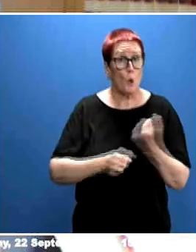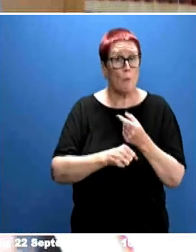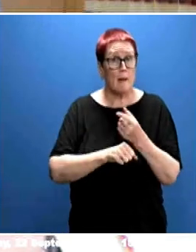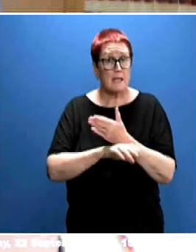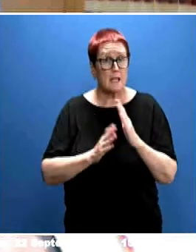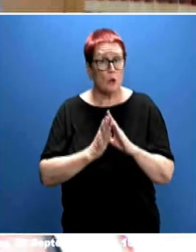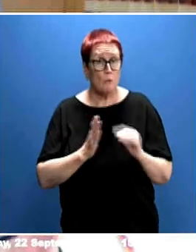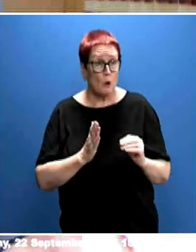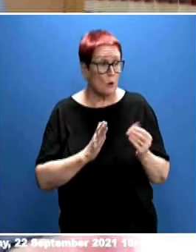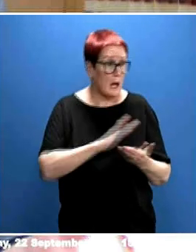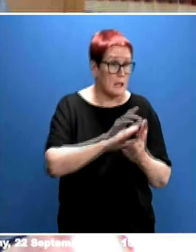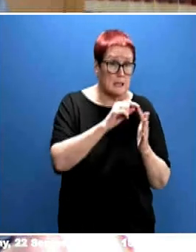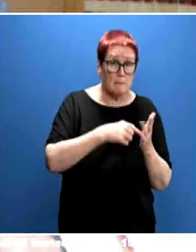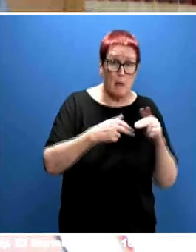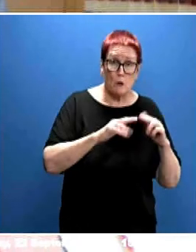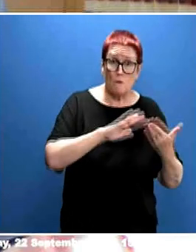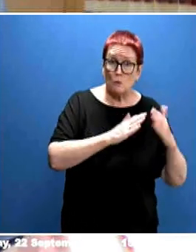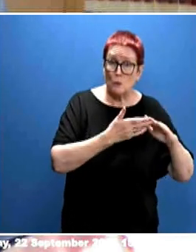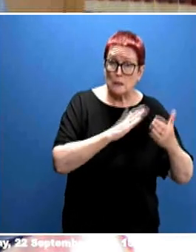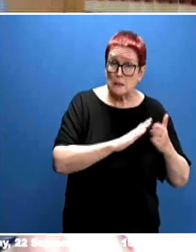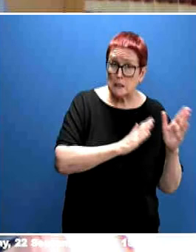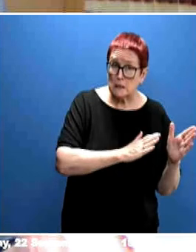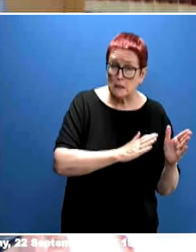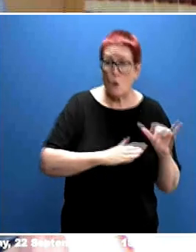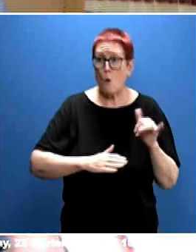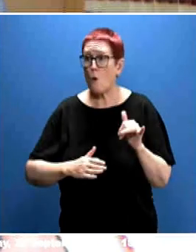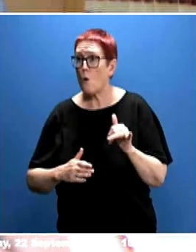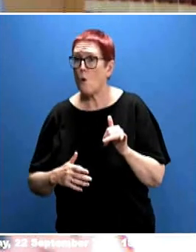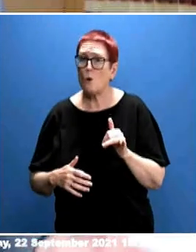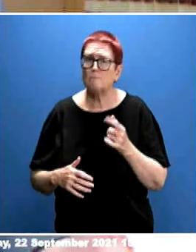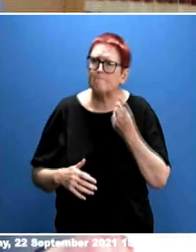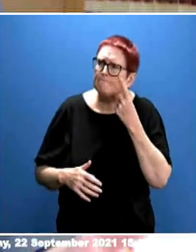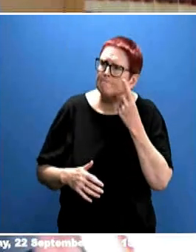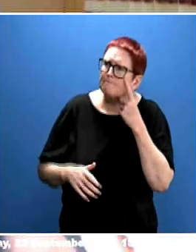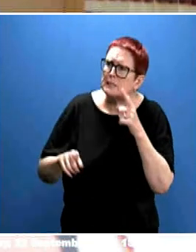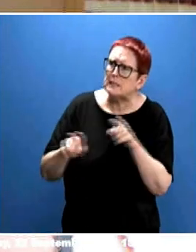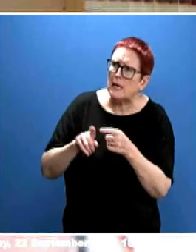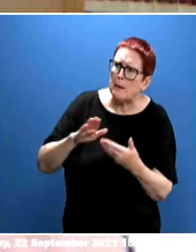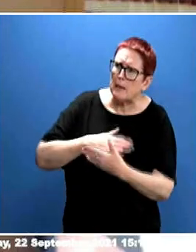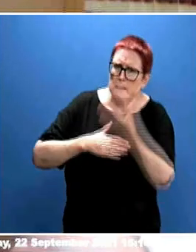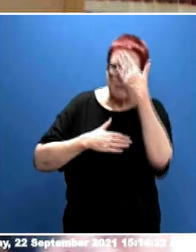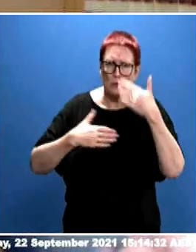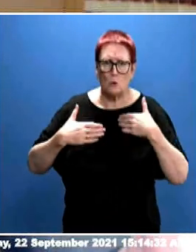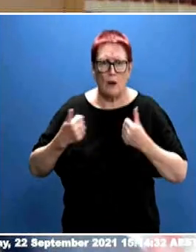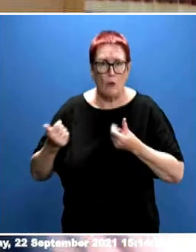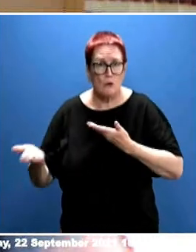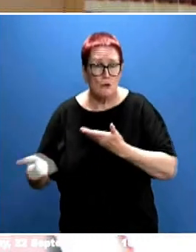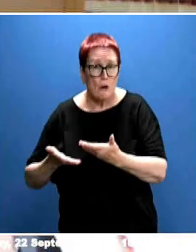or whether we tap into what is being developed around mental health services and around the wider sector.